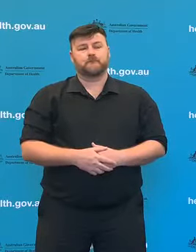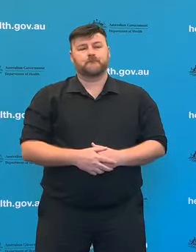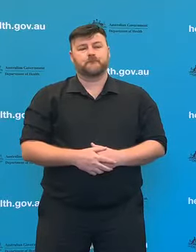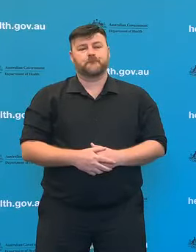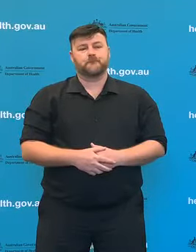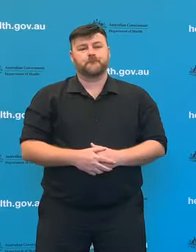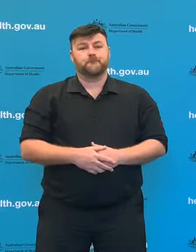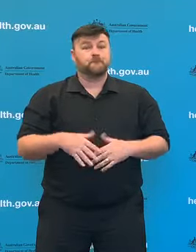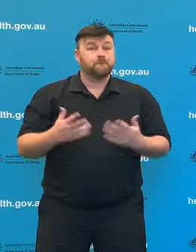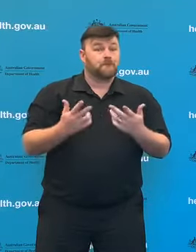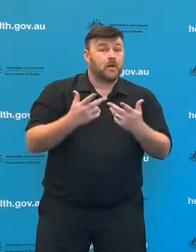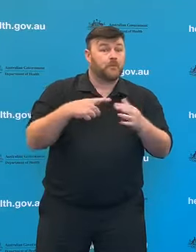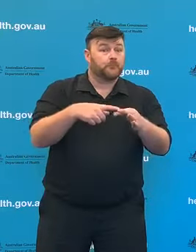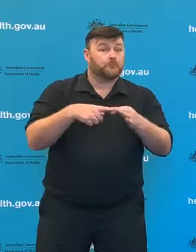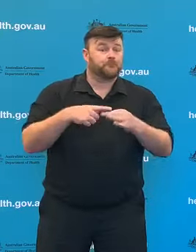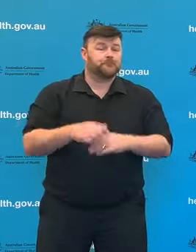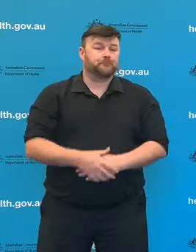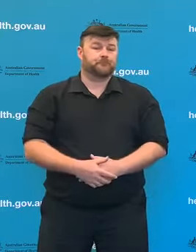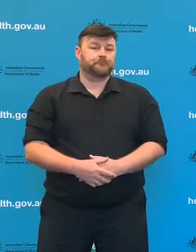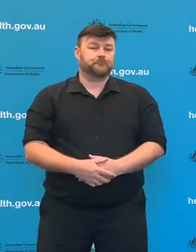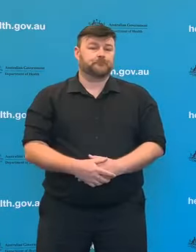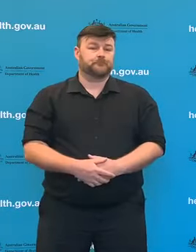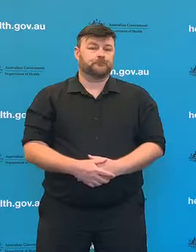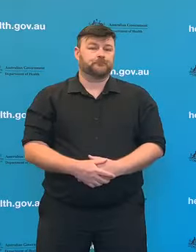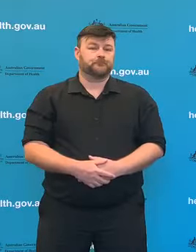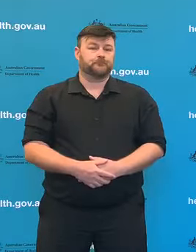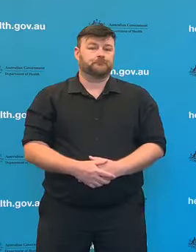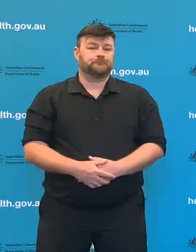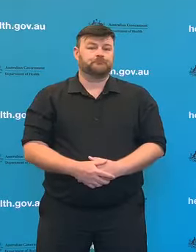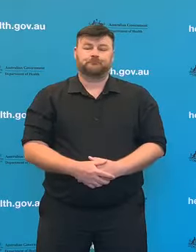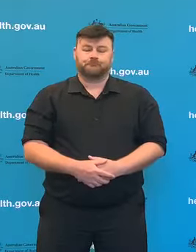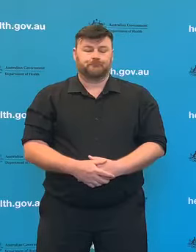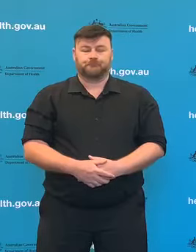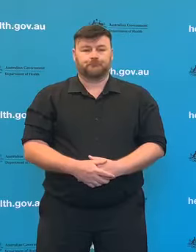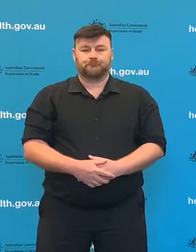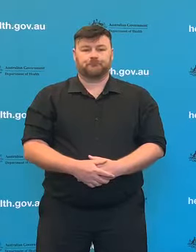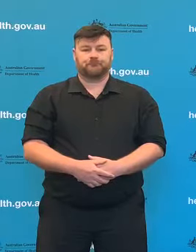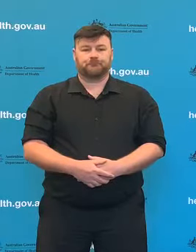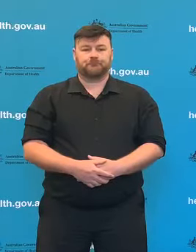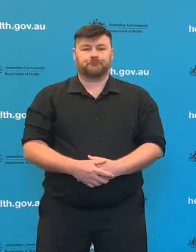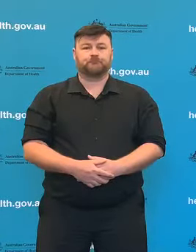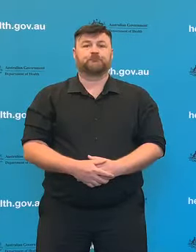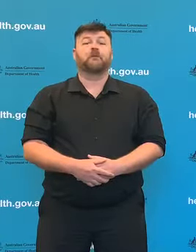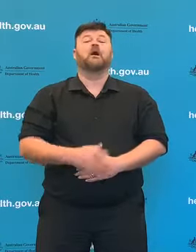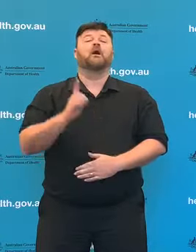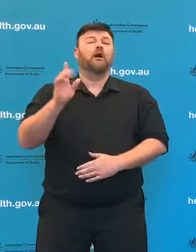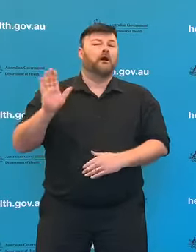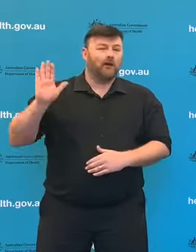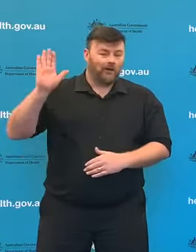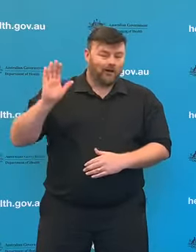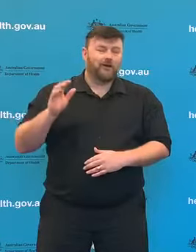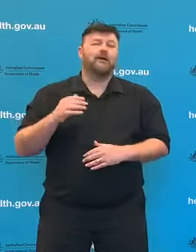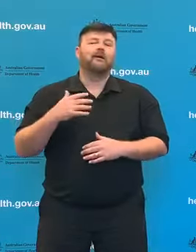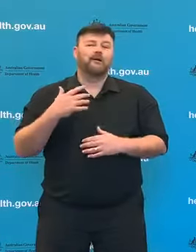Do we have any further questions? No, that's great. Reporter: Yes. I actually had another one, if possible… [Talks over] One more?